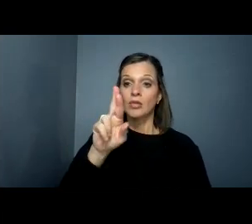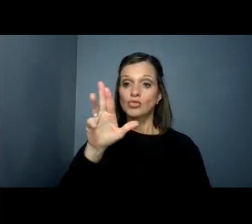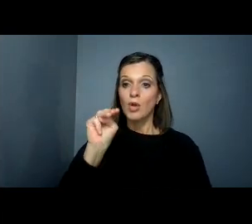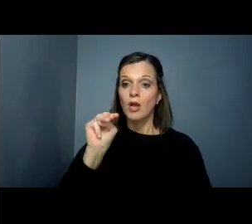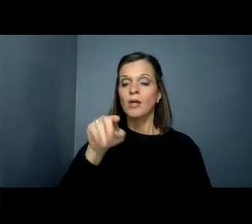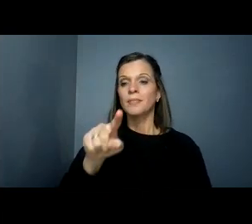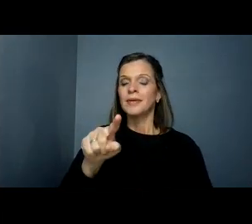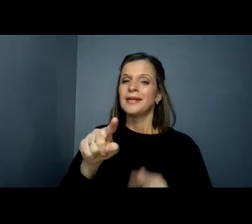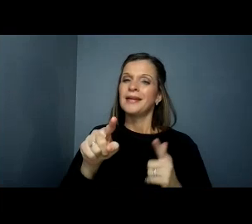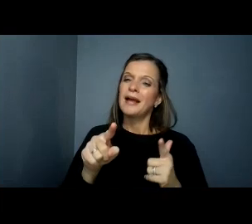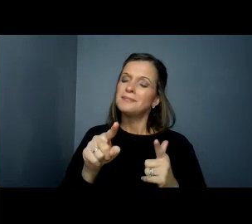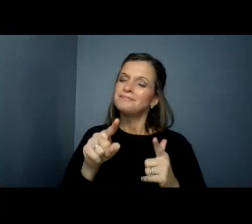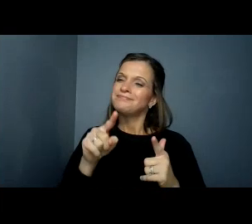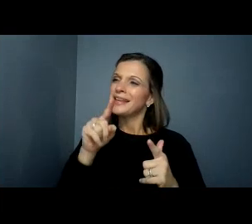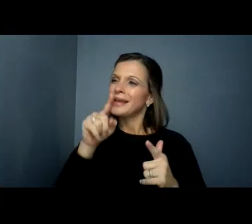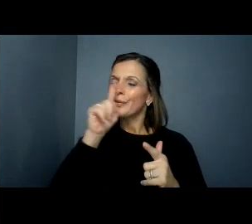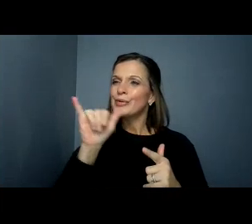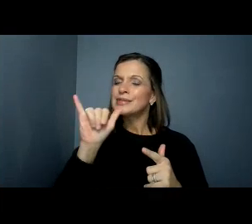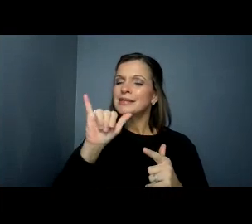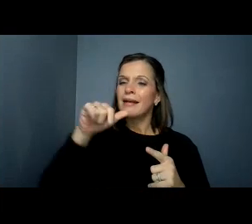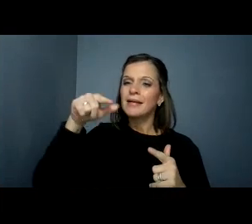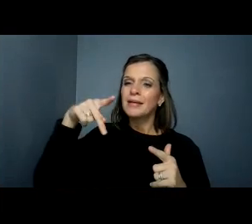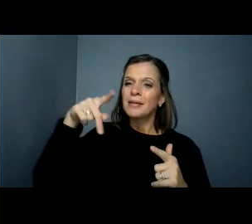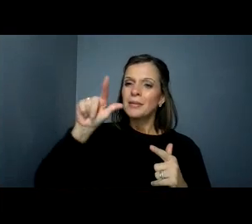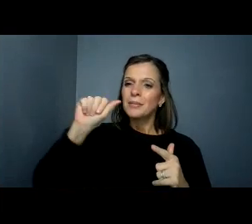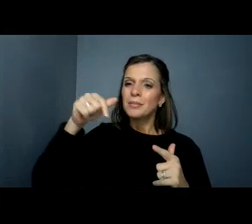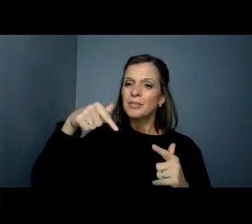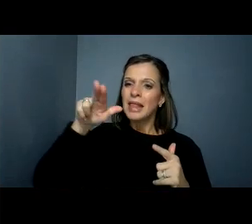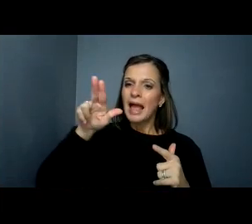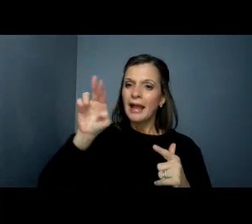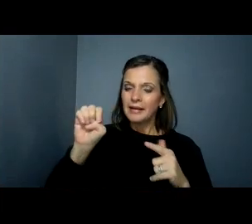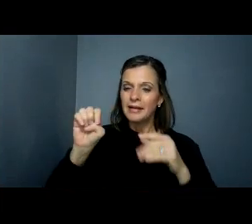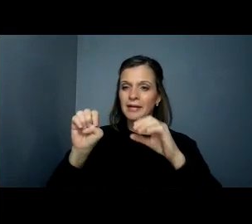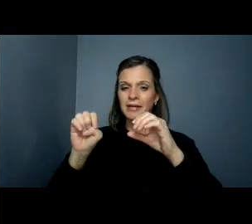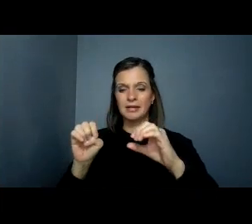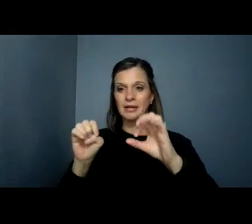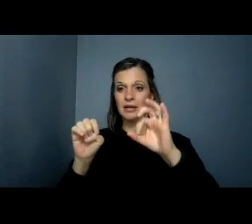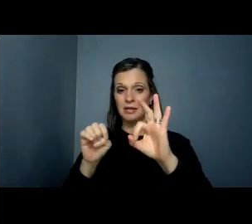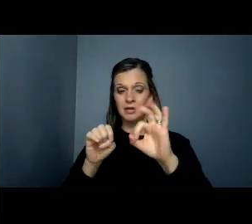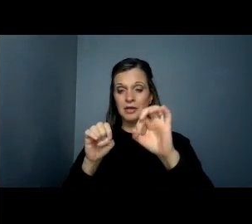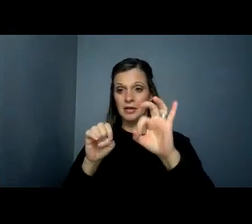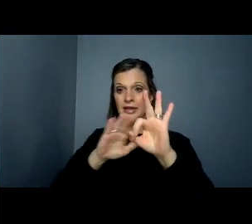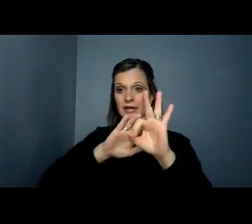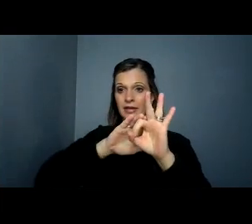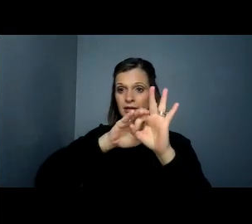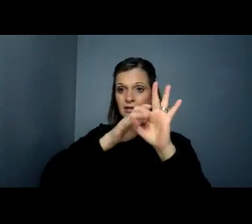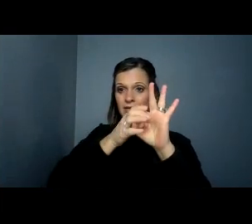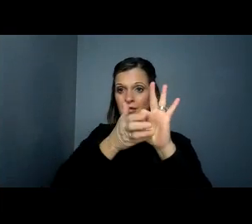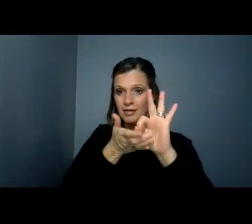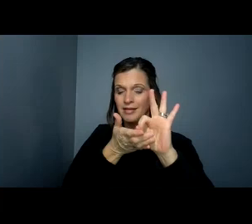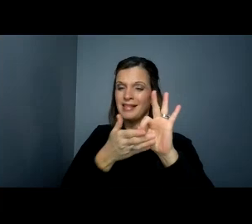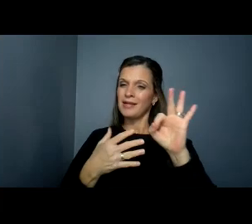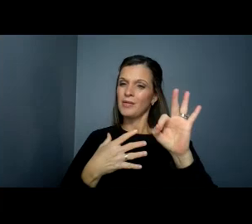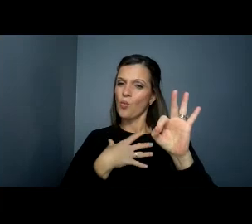It looks like it. It's got a whitish patch on the drop and when the and when the eardrum gets cut, when you're younger 'cause, that's what you do. You put